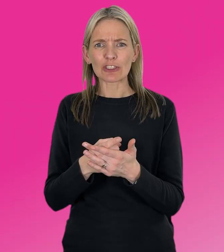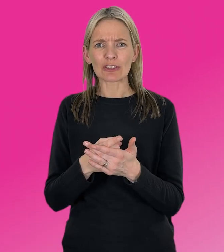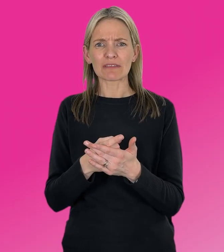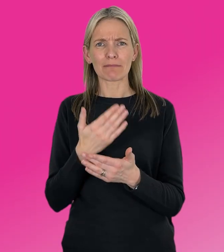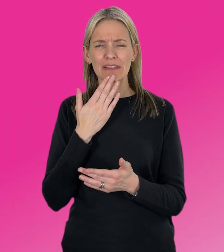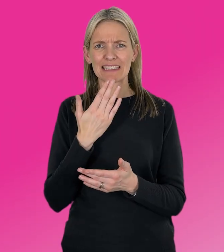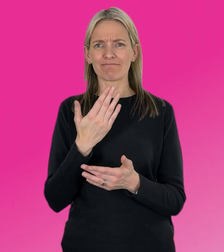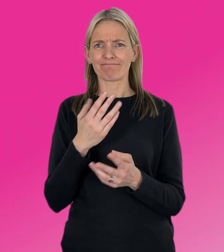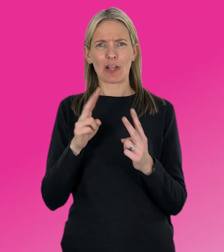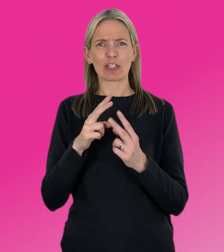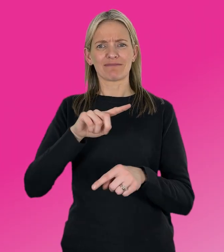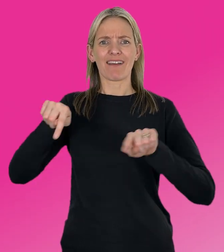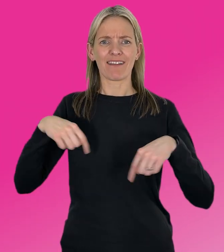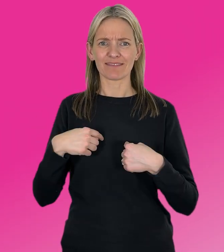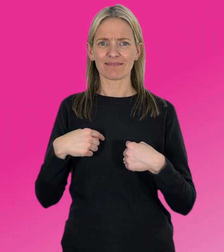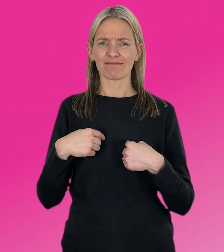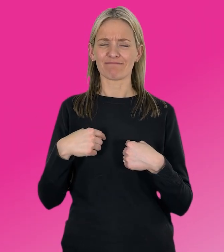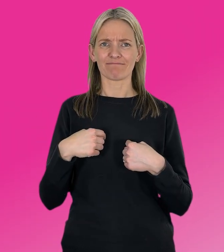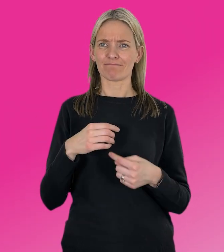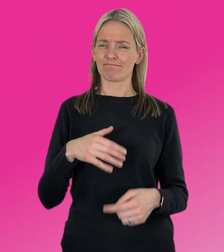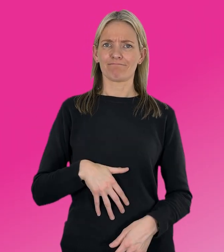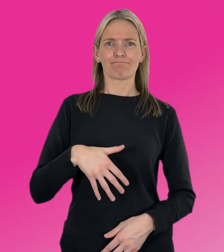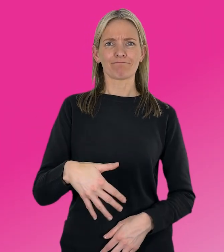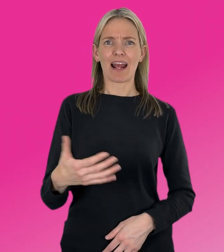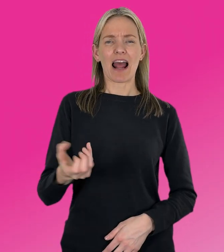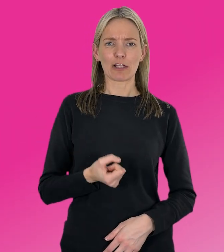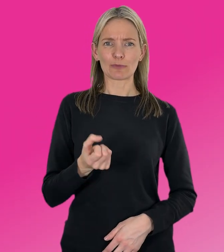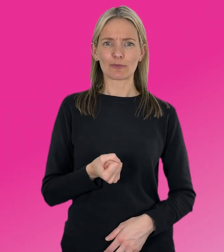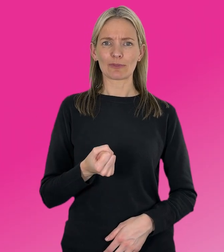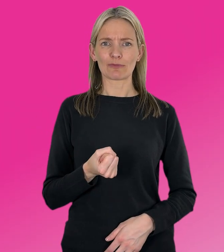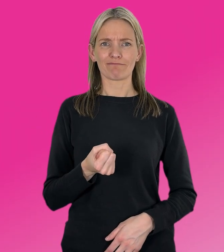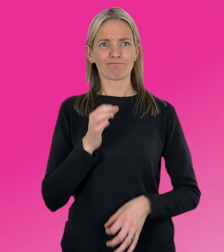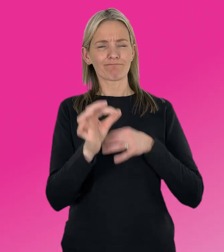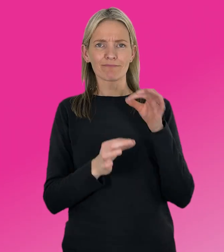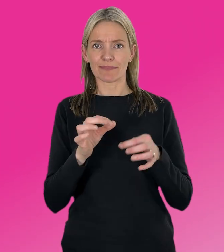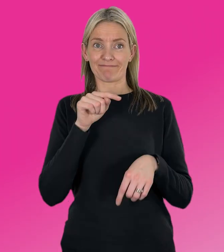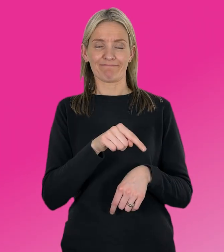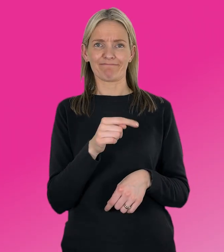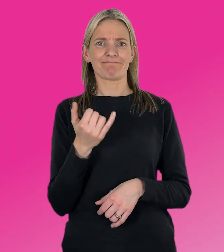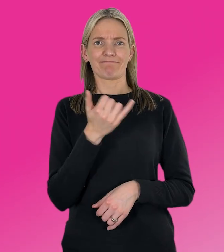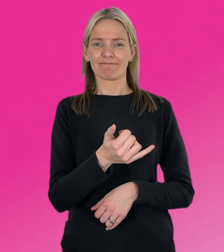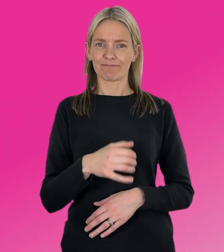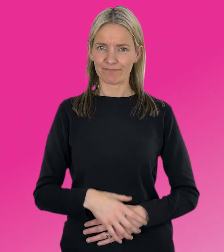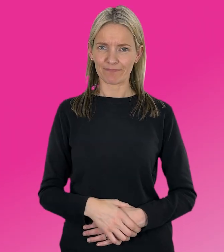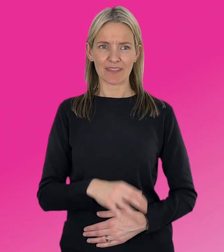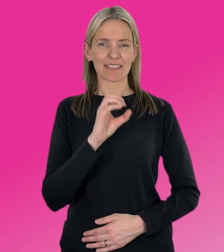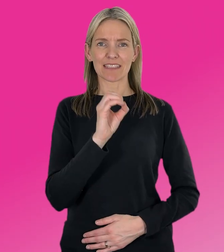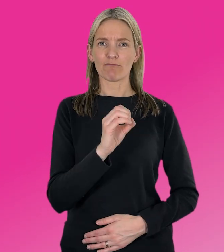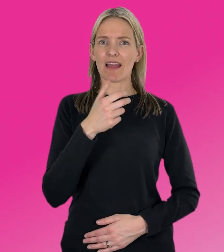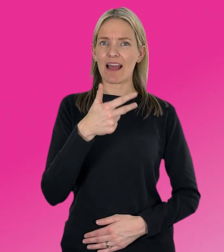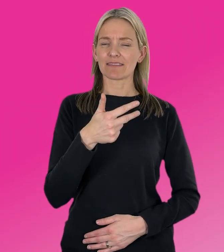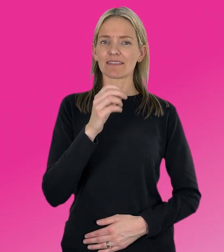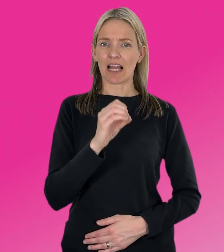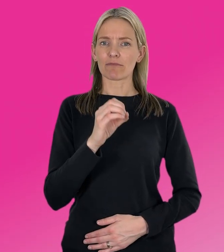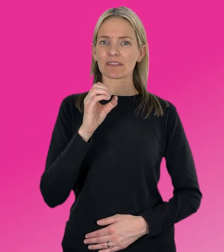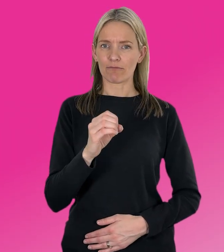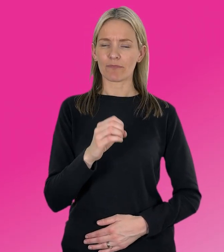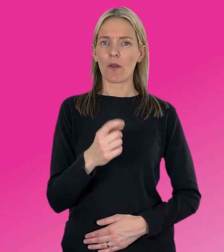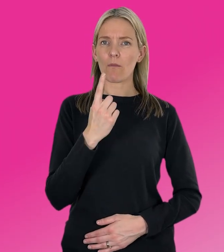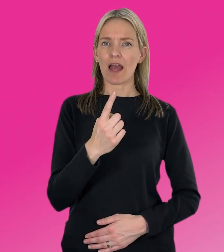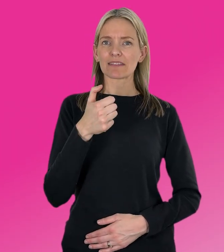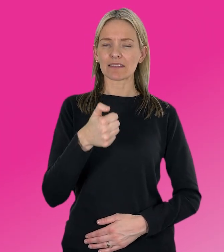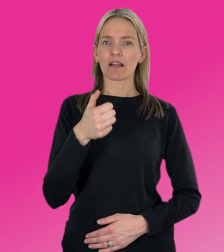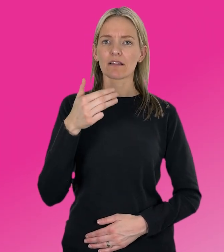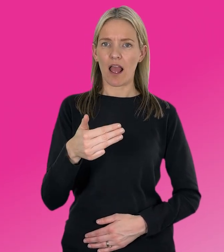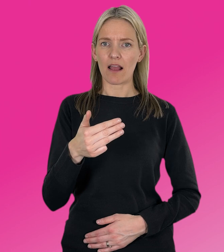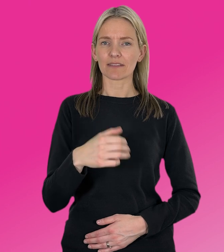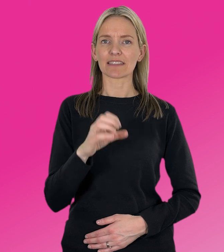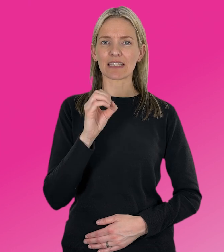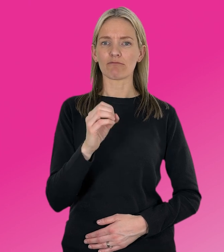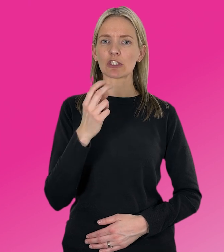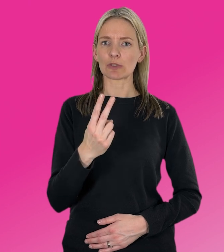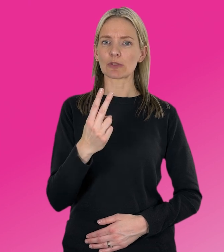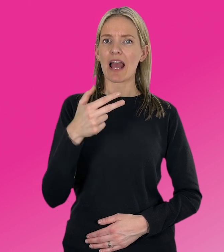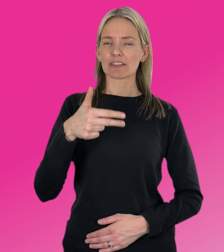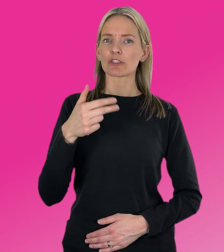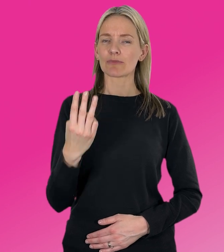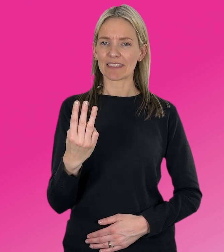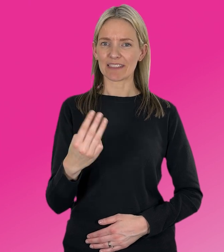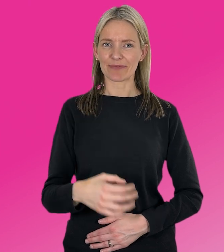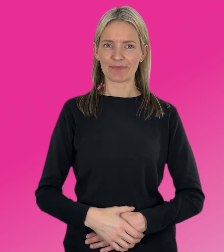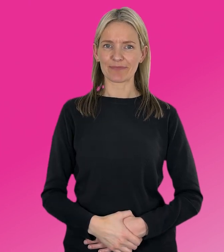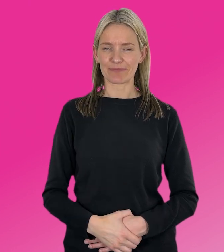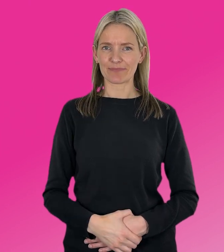please call the Maternity Allowance enquiry line on 0800 169 0283.